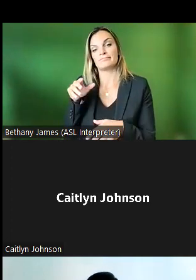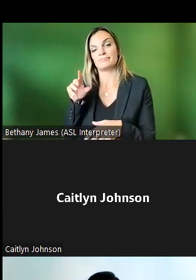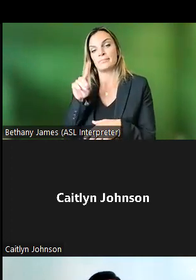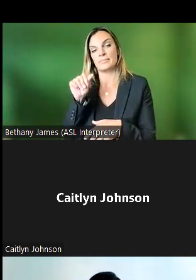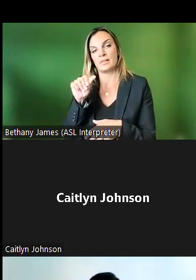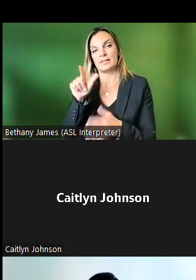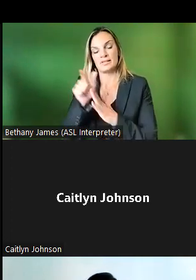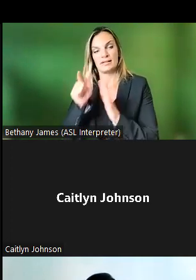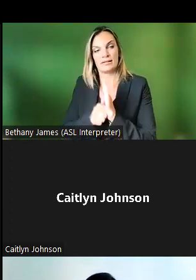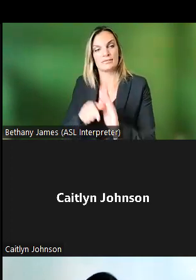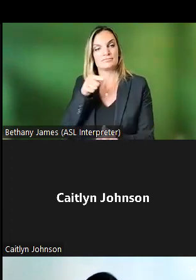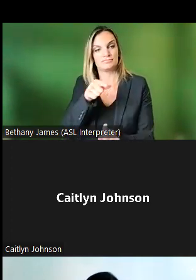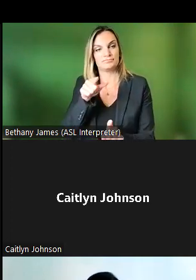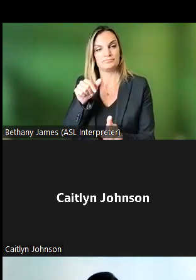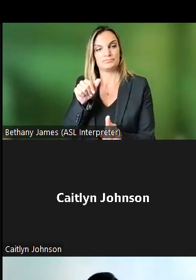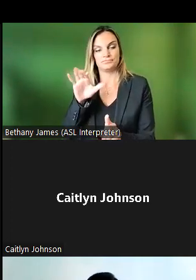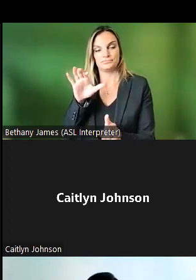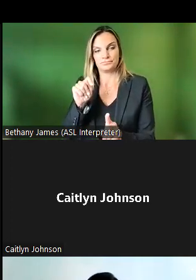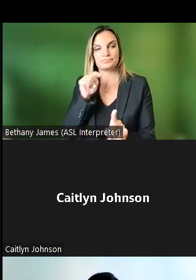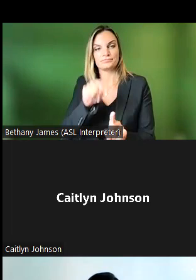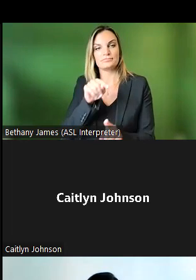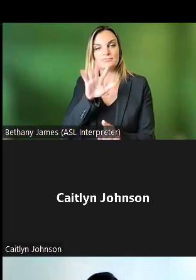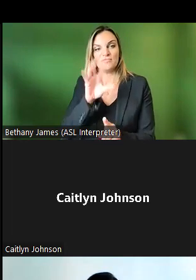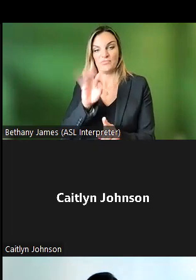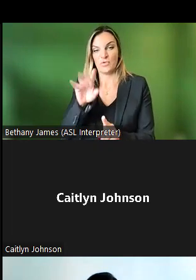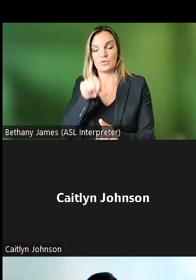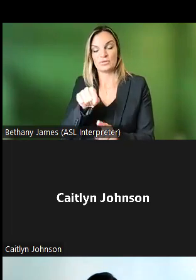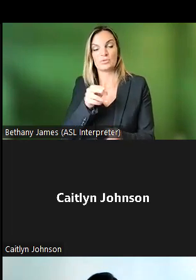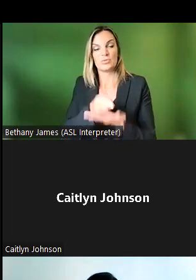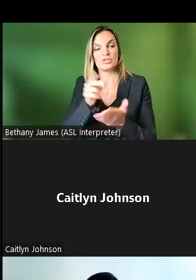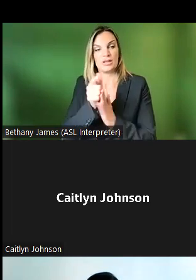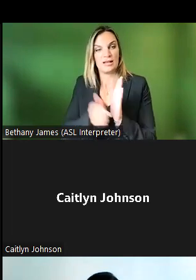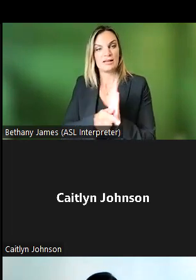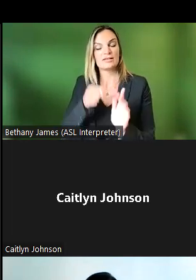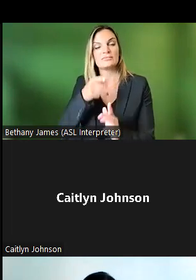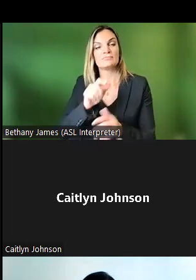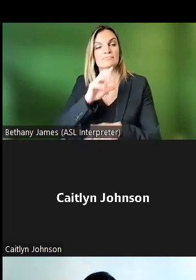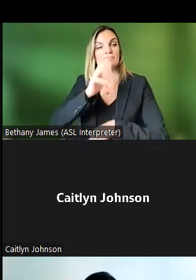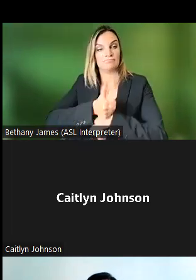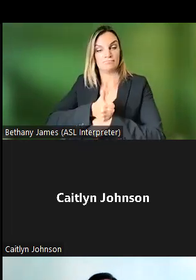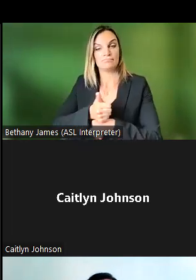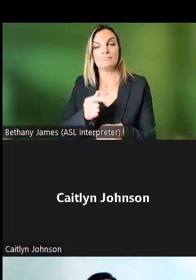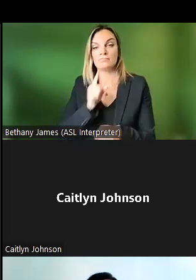So as I said, the 504 the Rehabilitation Act was enacted, and it was great, but it didn't